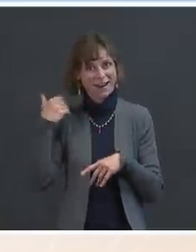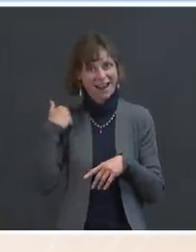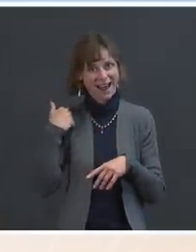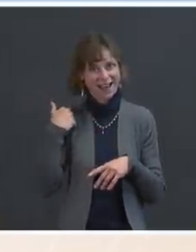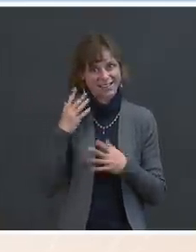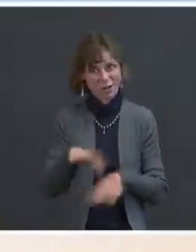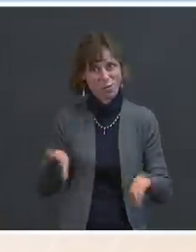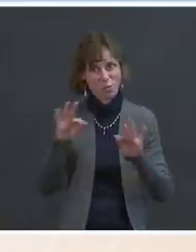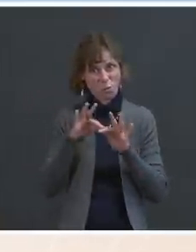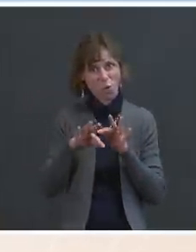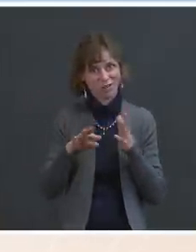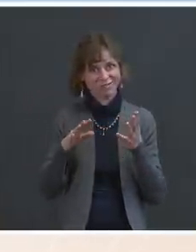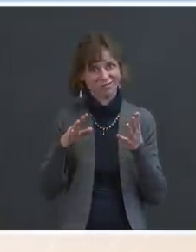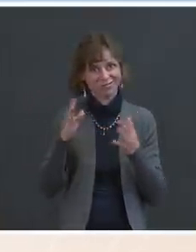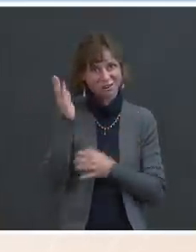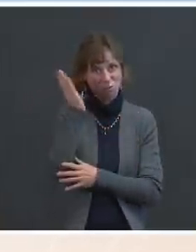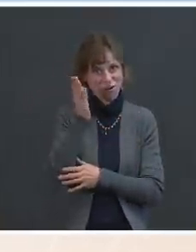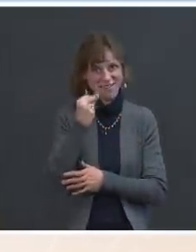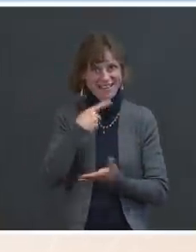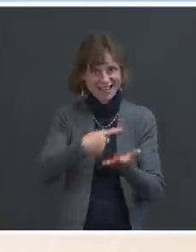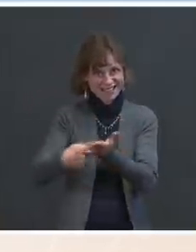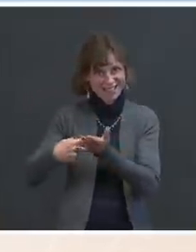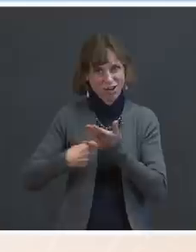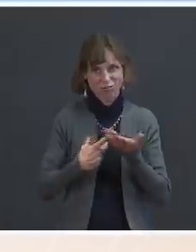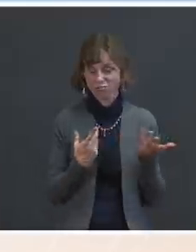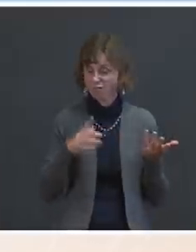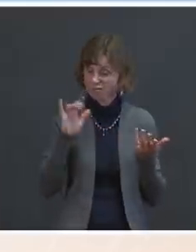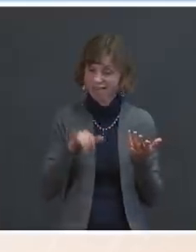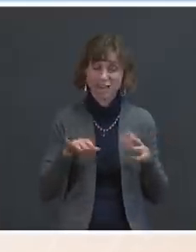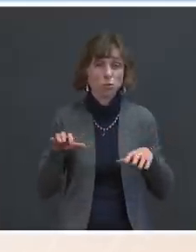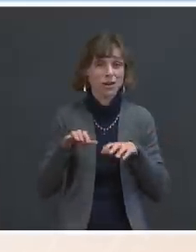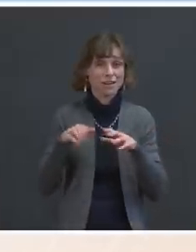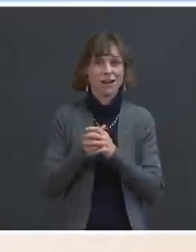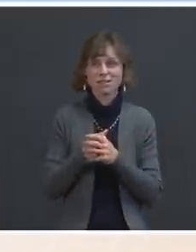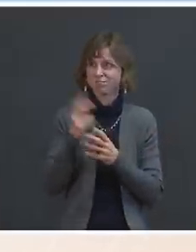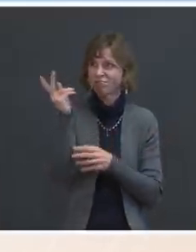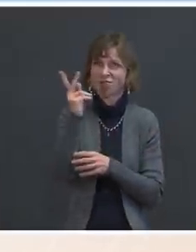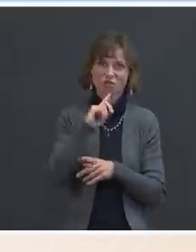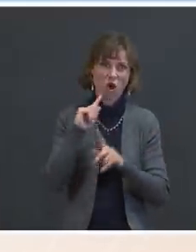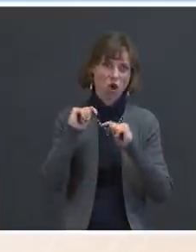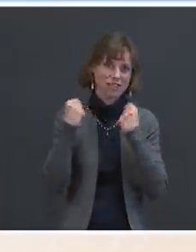and that certainly is how he is operating -- or they are operating as a team together.